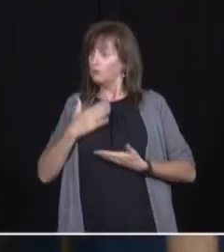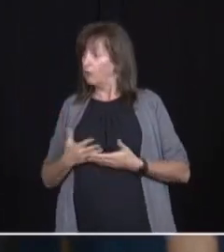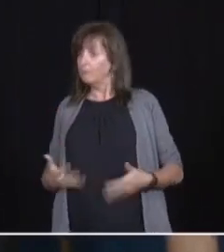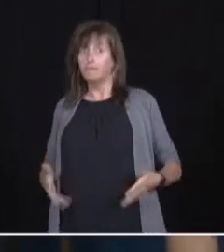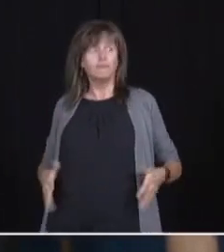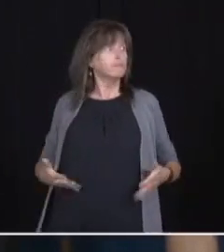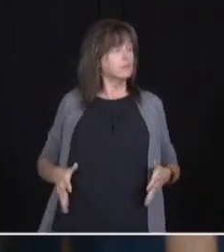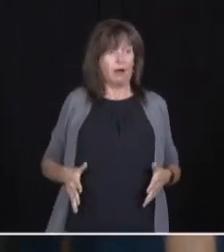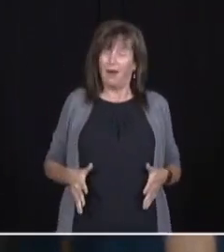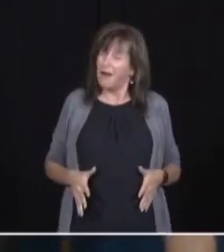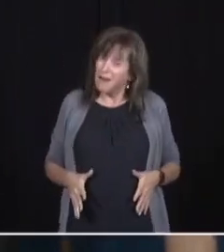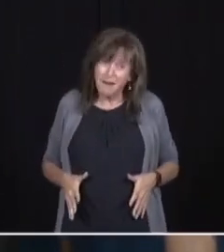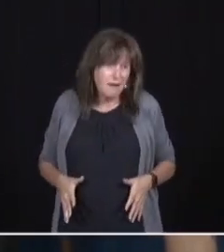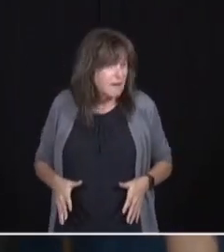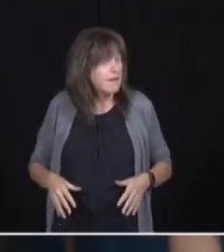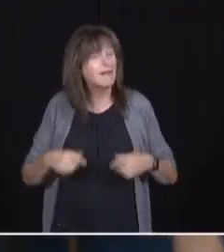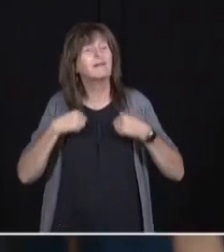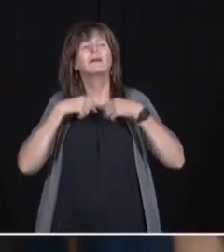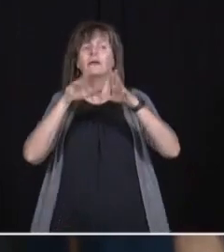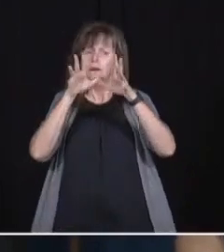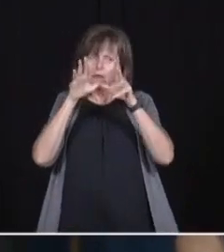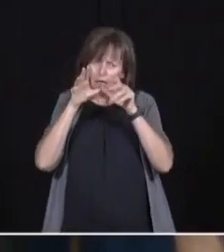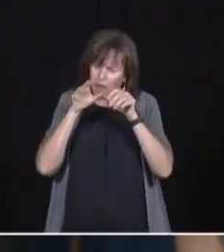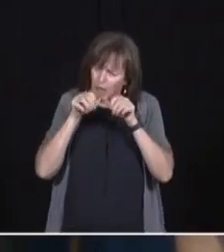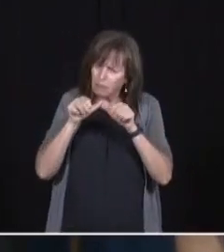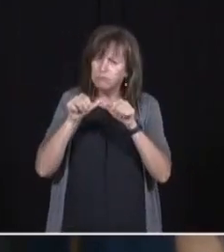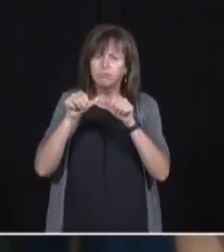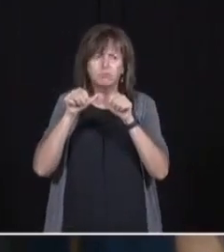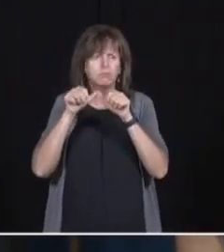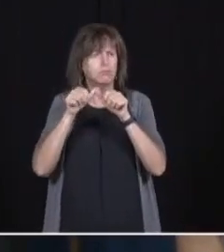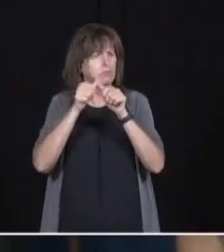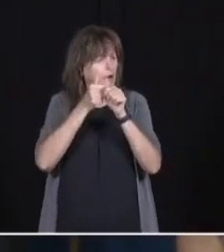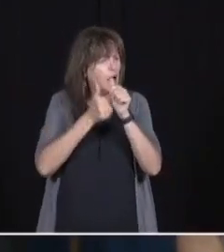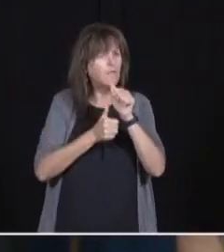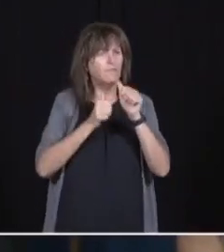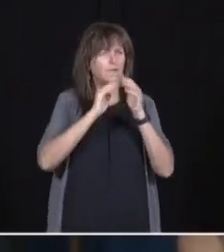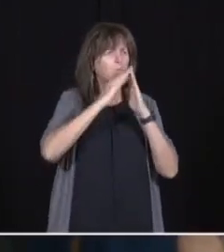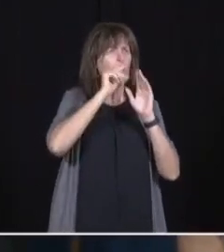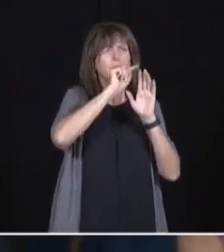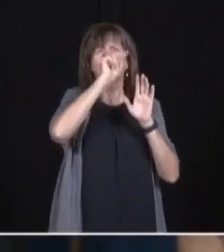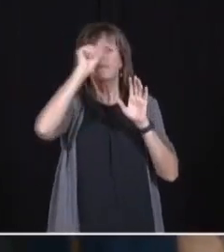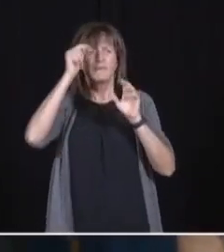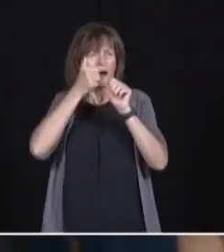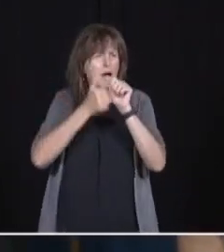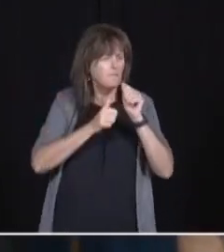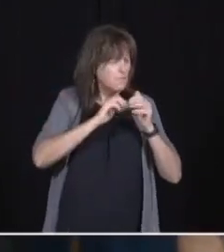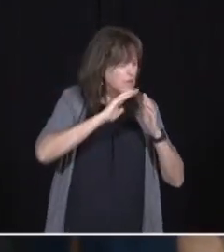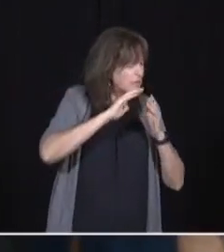as your premier, I will not stop. I will not stop until we get every community, every family, every worker in Ontario back